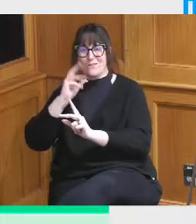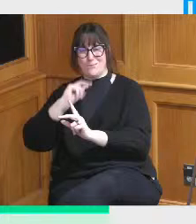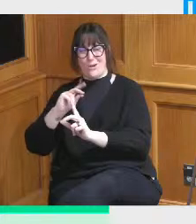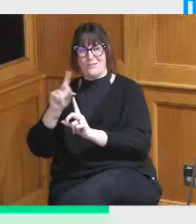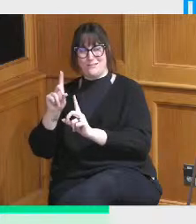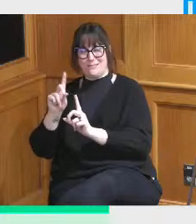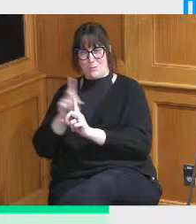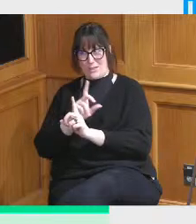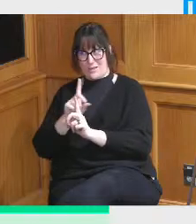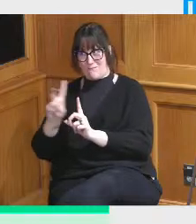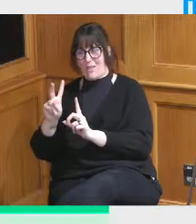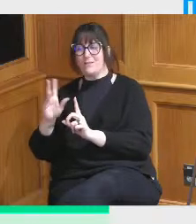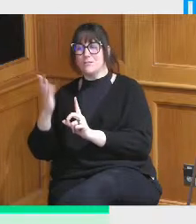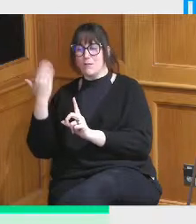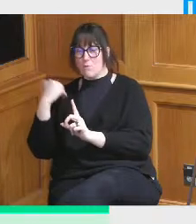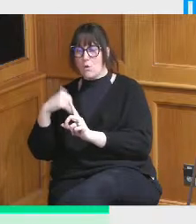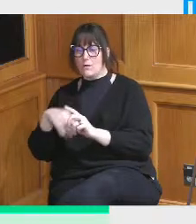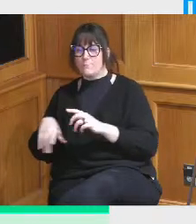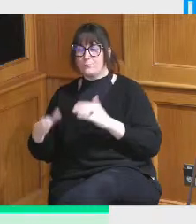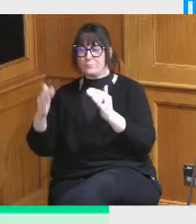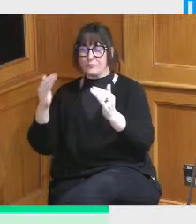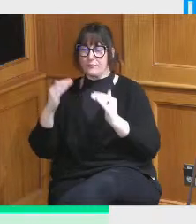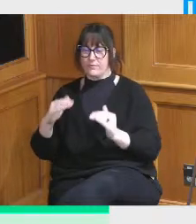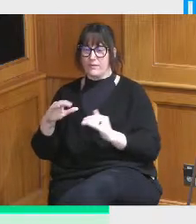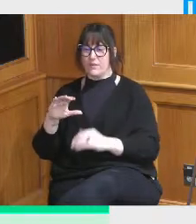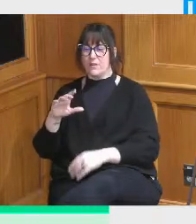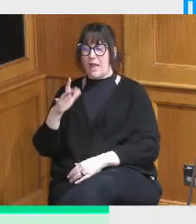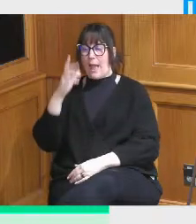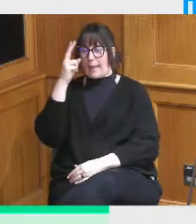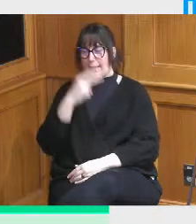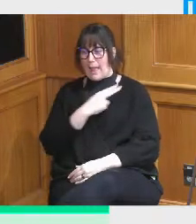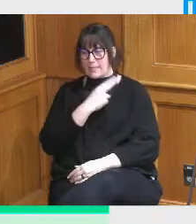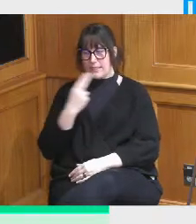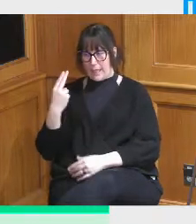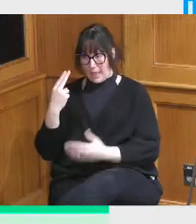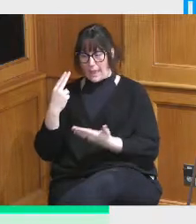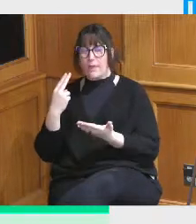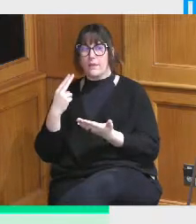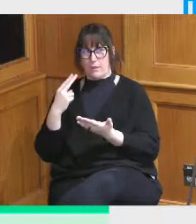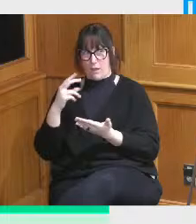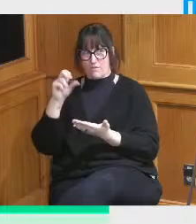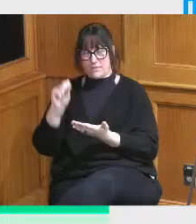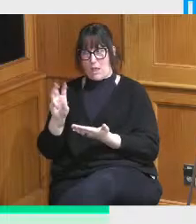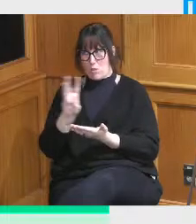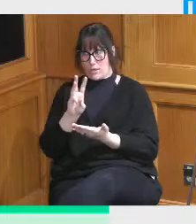Catholic Charities of Southwestern Ohio received an average score of 88 and were recommended to